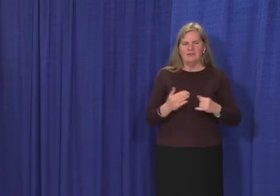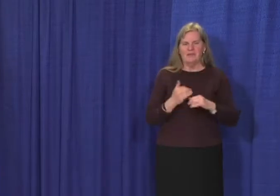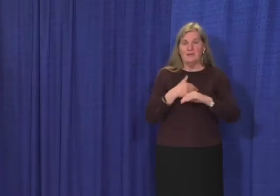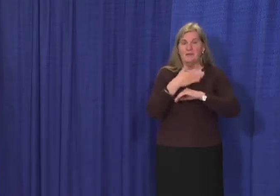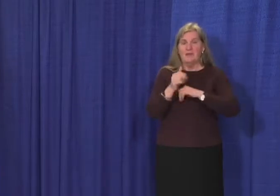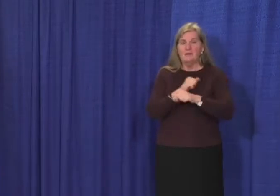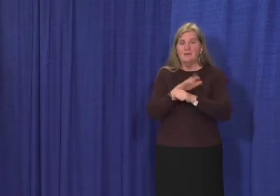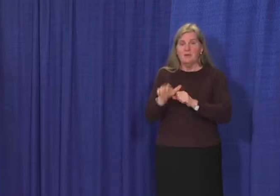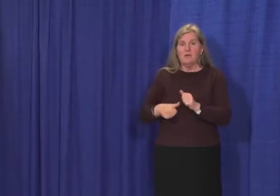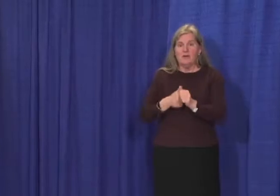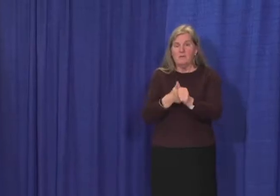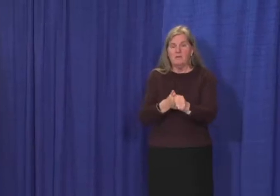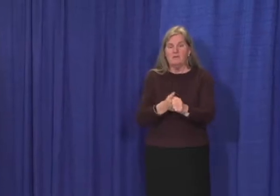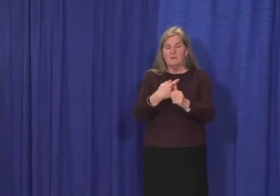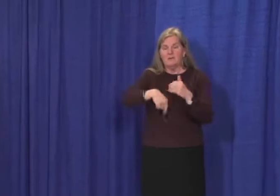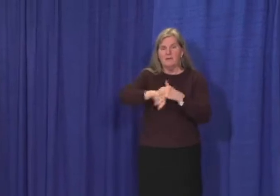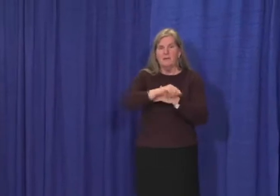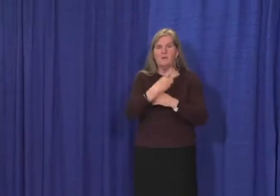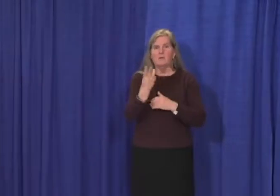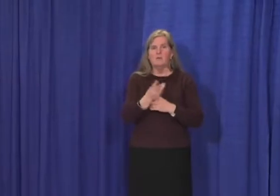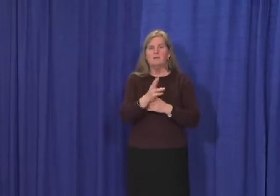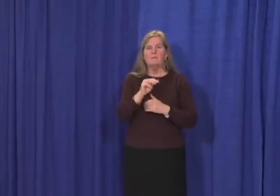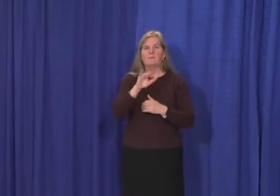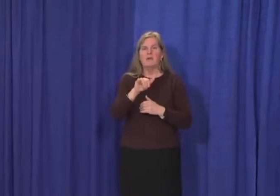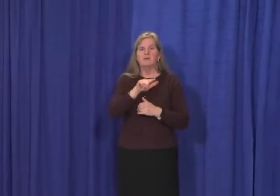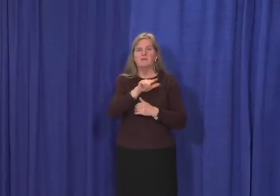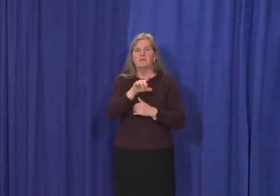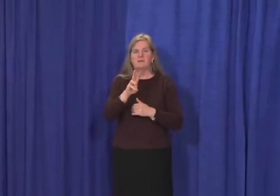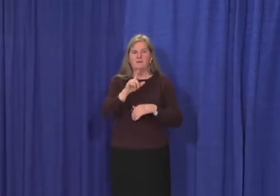everyone for their time today. The next COVID-19 update will